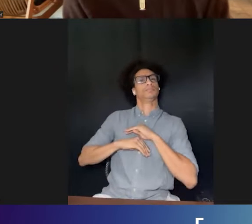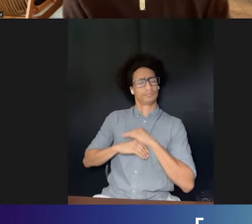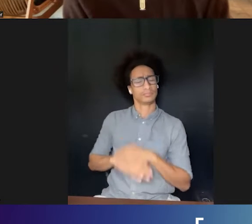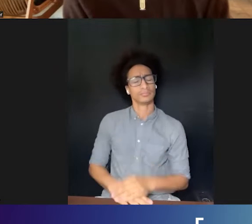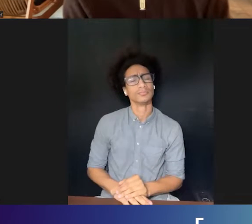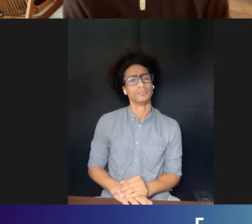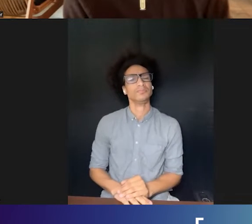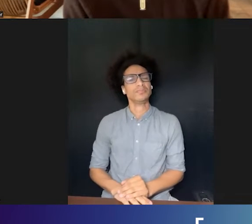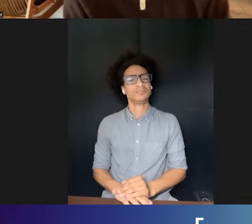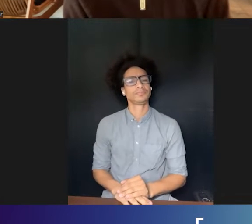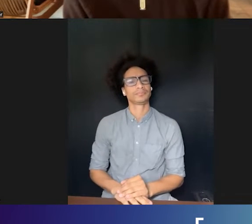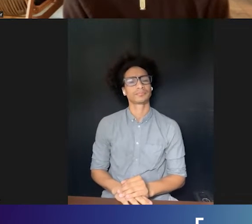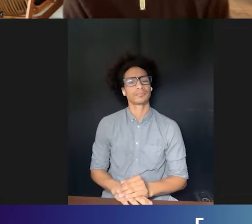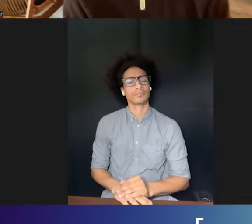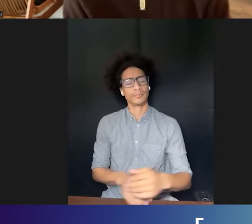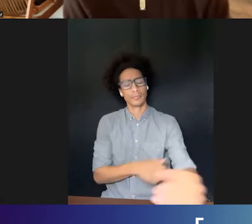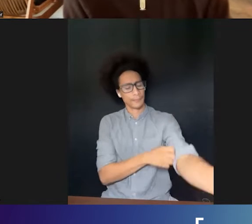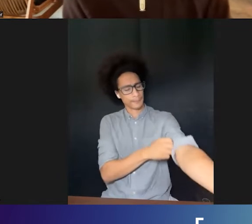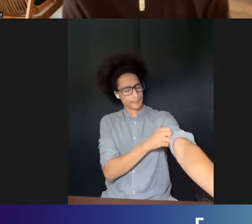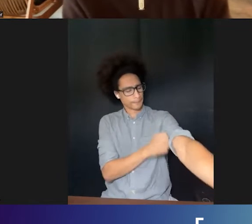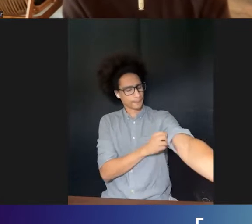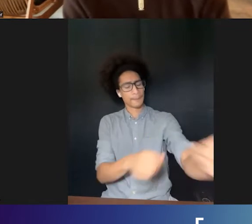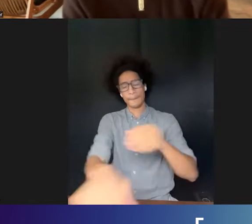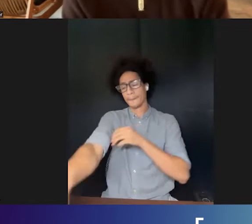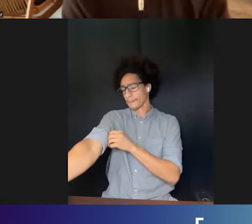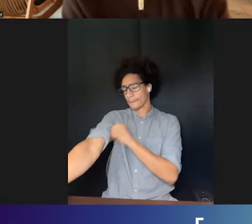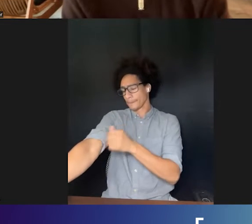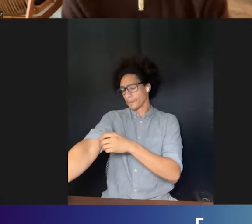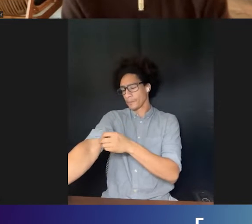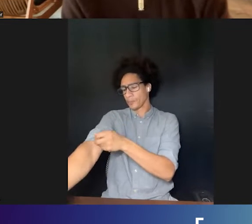as creative distribution, and that is because